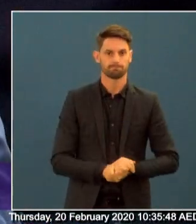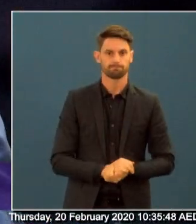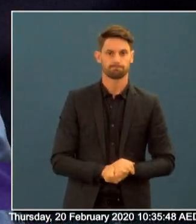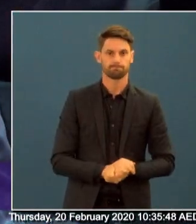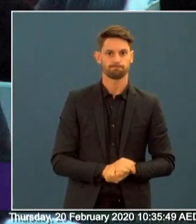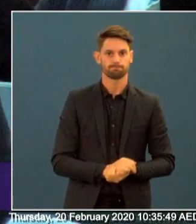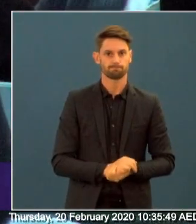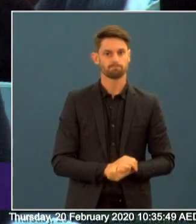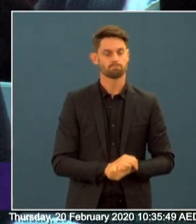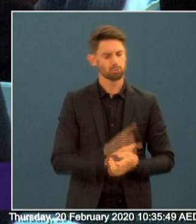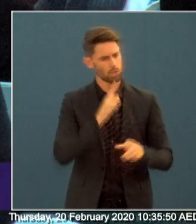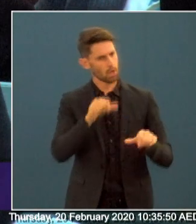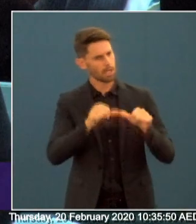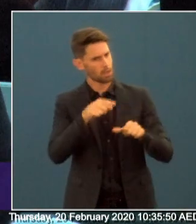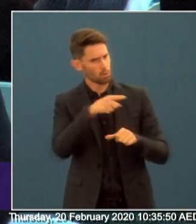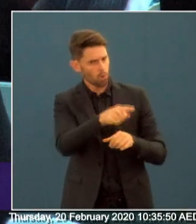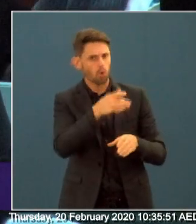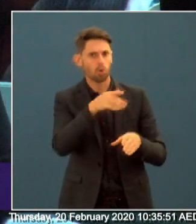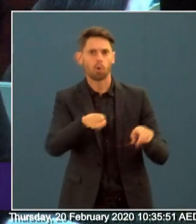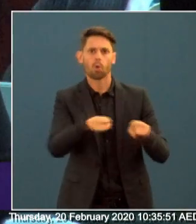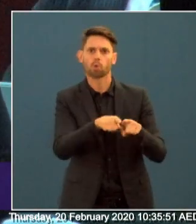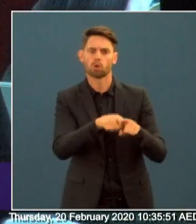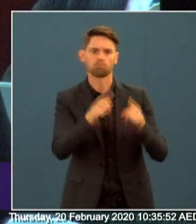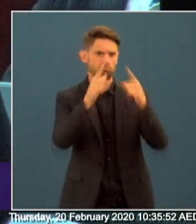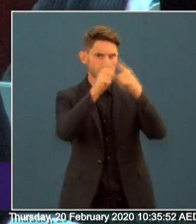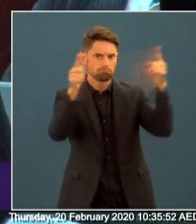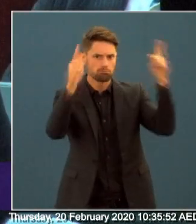Now, you're also a clinical academic in the mental health program at the